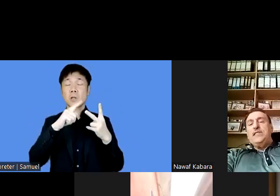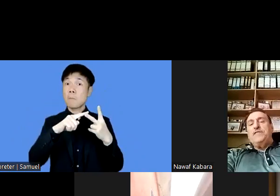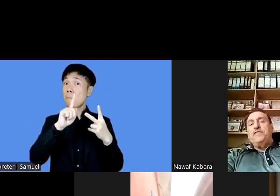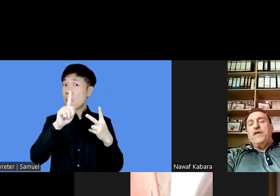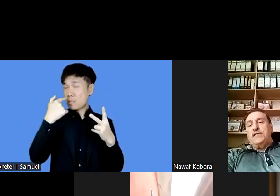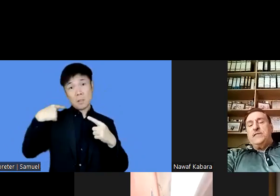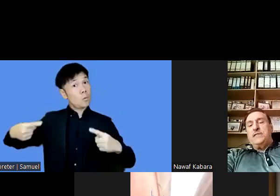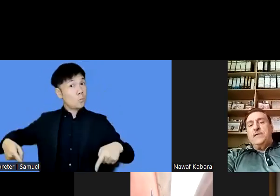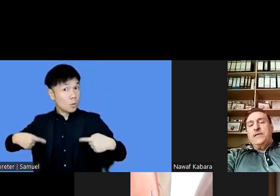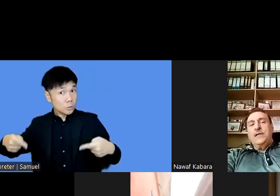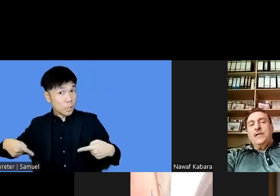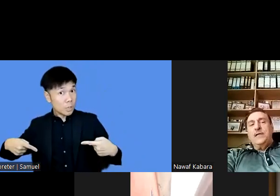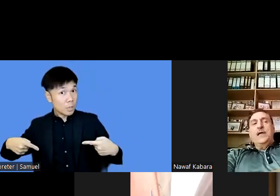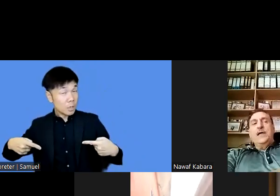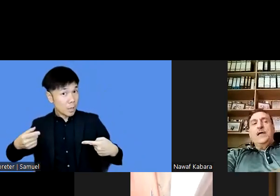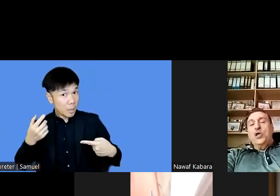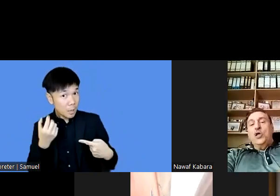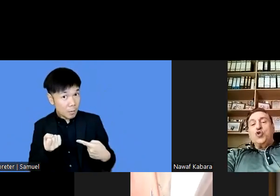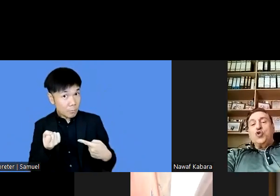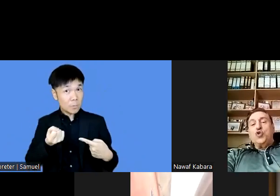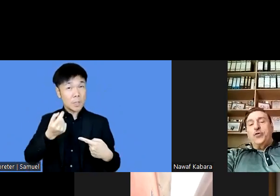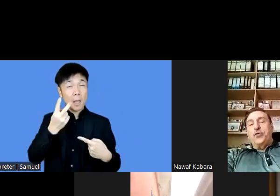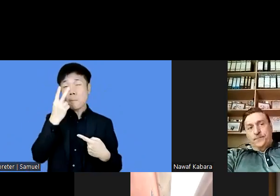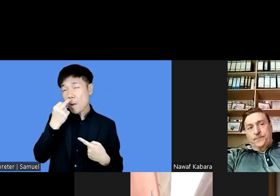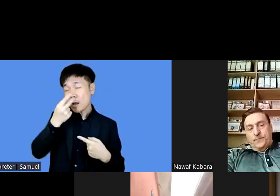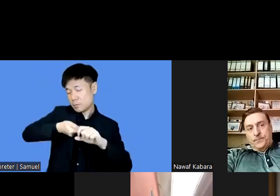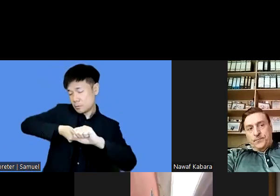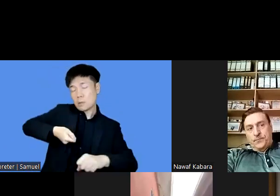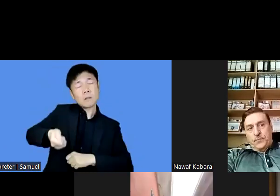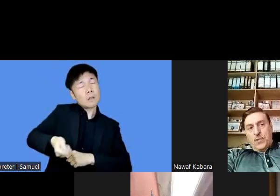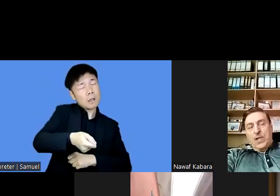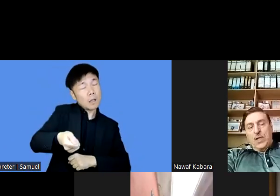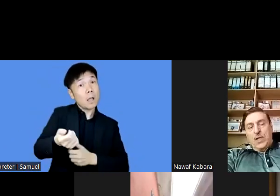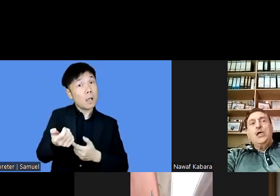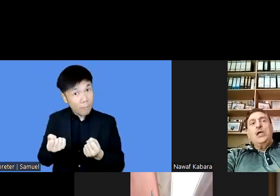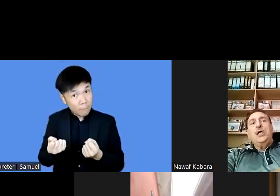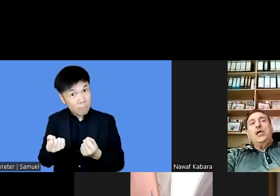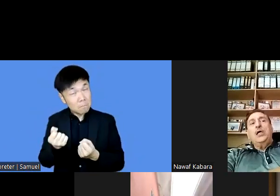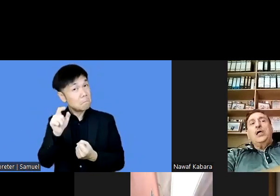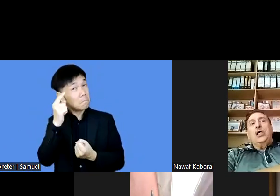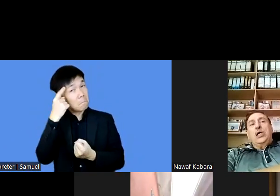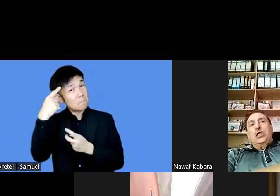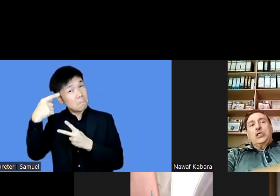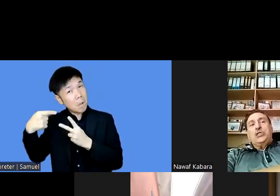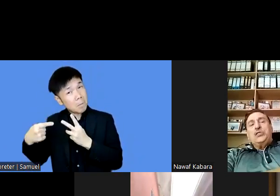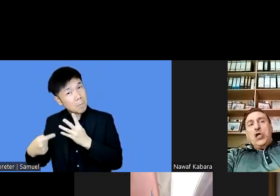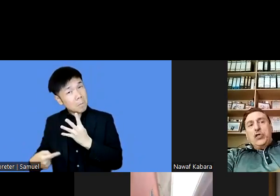devices, and so on.